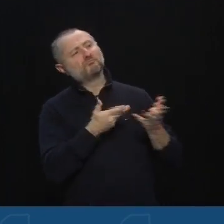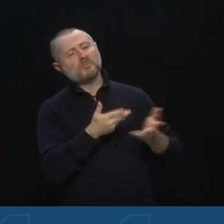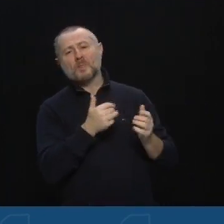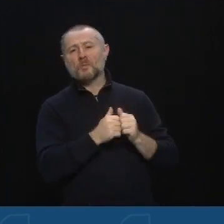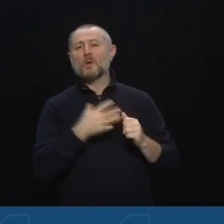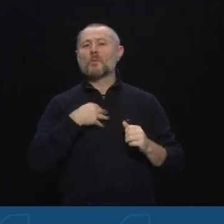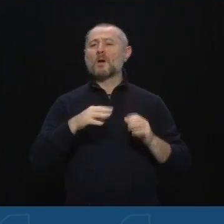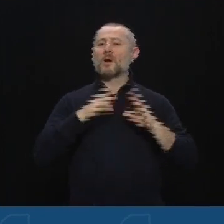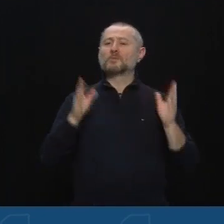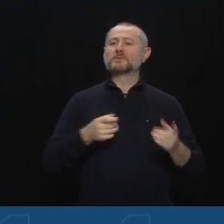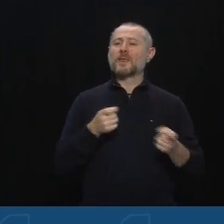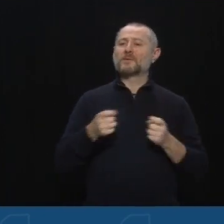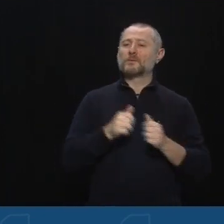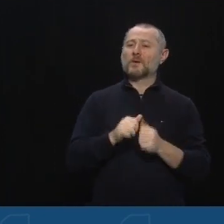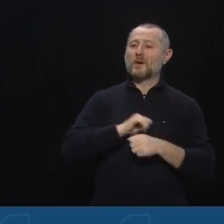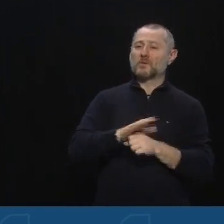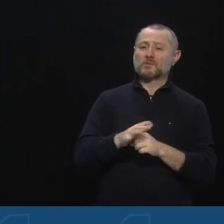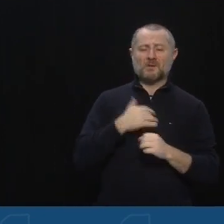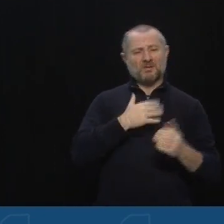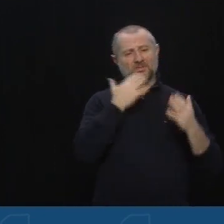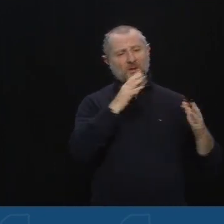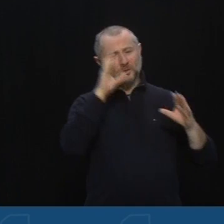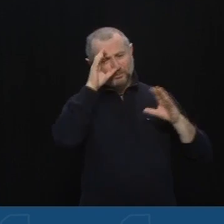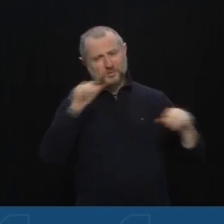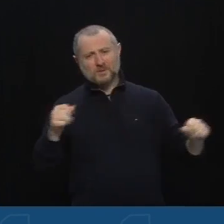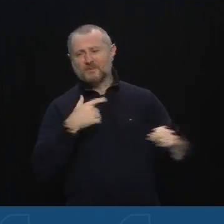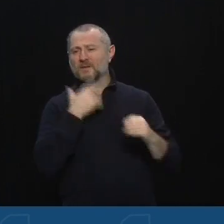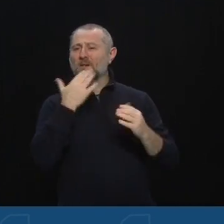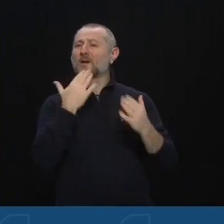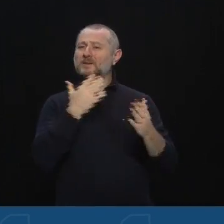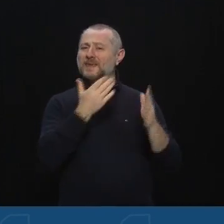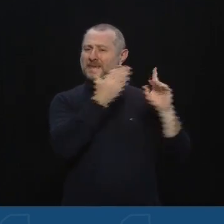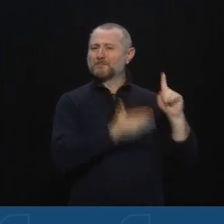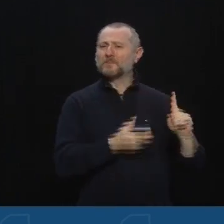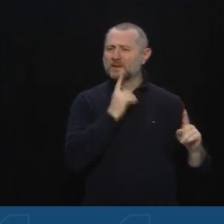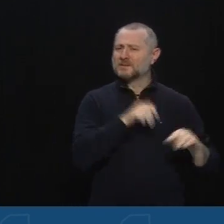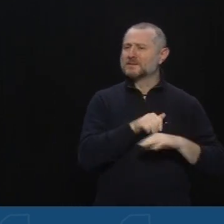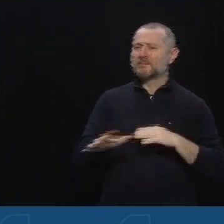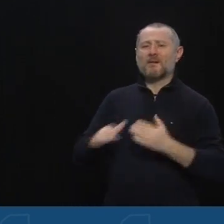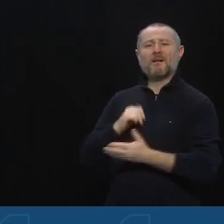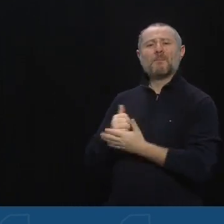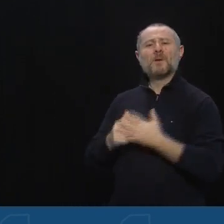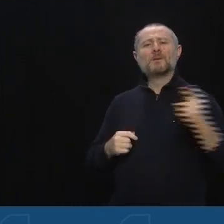I WAS WITH HIM YESTERDAY. I TALKED TO HIM MANY TIMES. MY WEEKLY CONVERSATION S ON THE